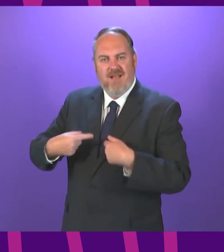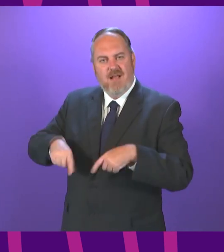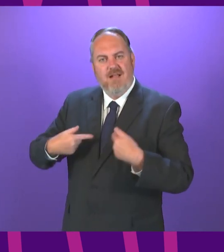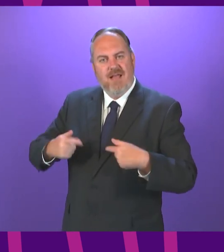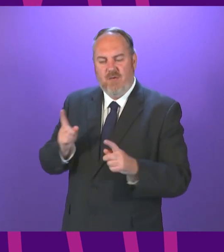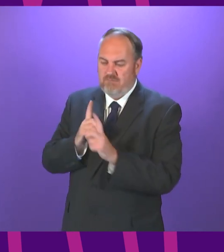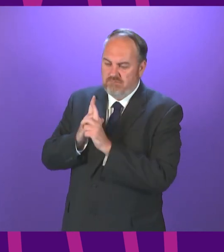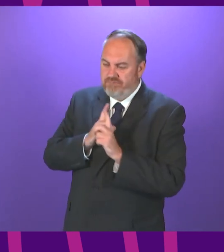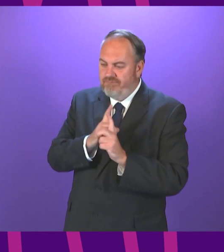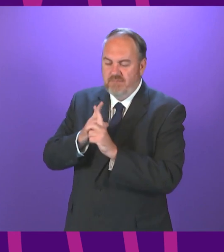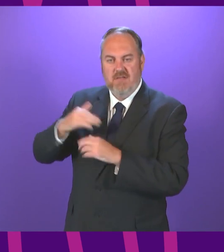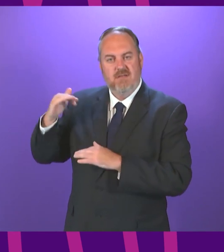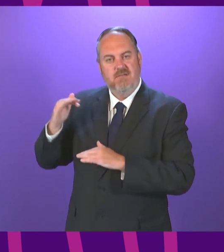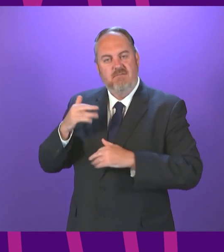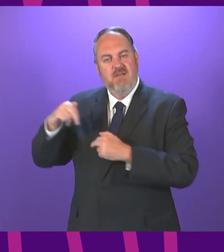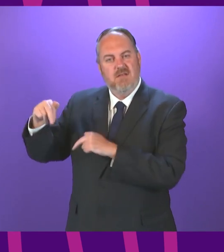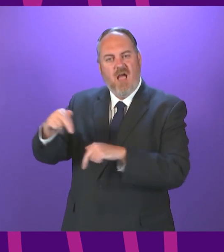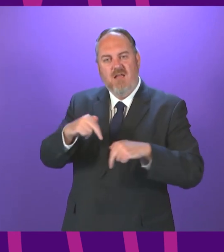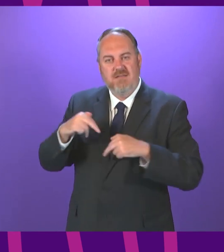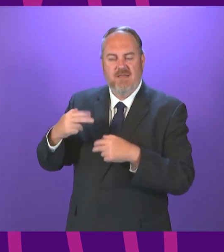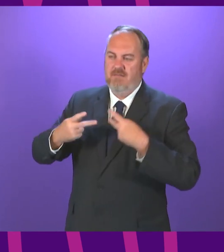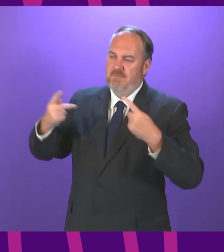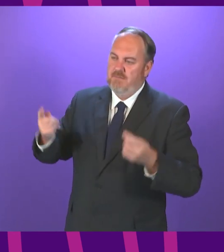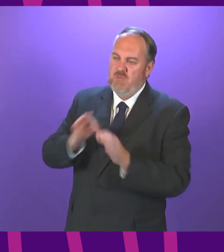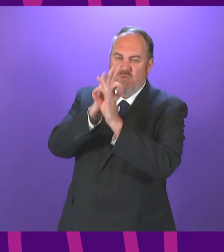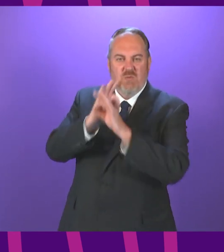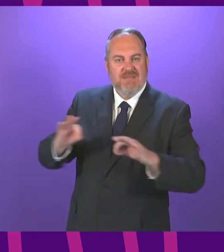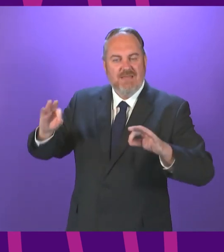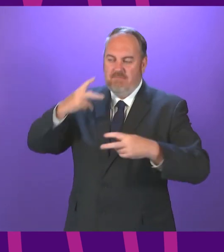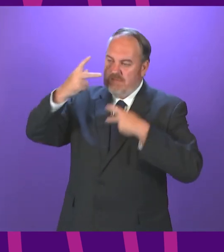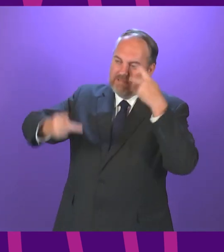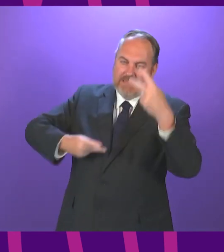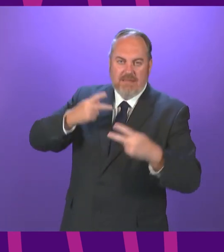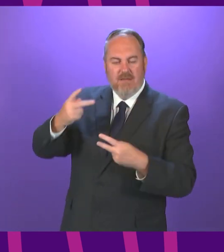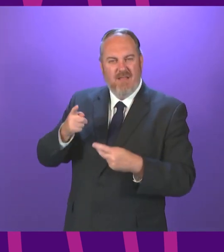save countless jobs for musicians. Of course, dancing is a key part of the celebrations.